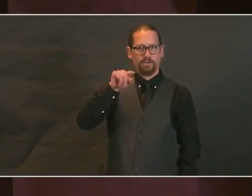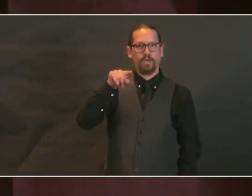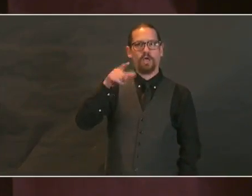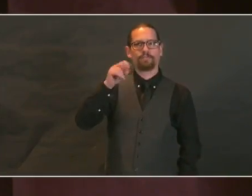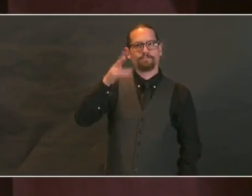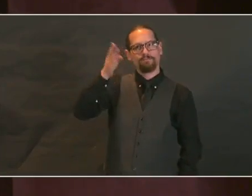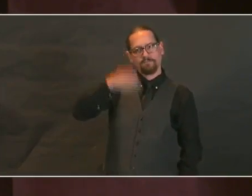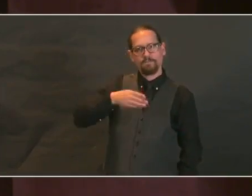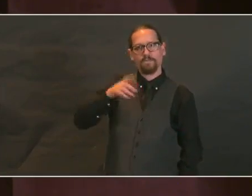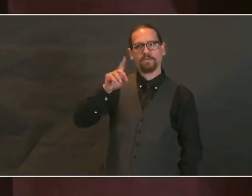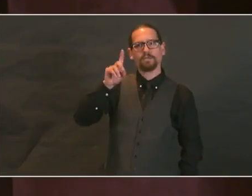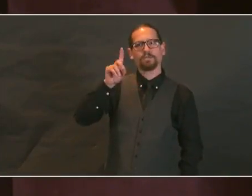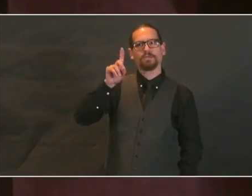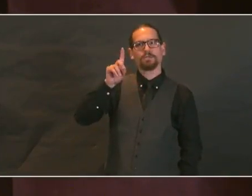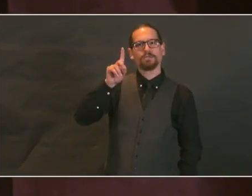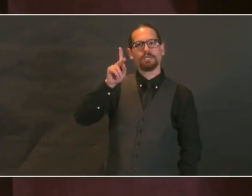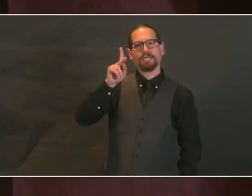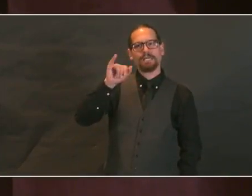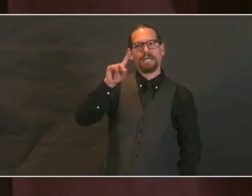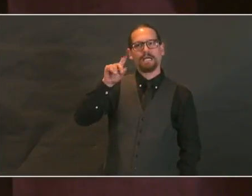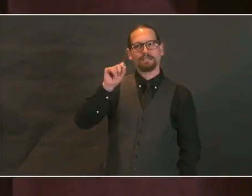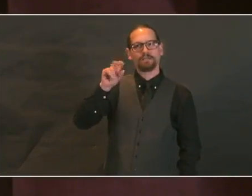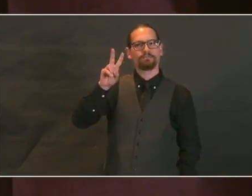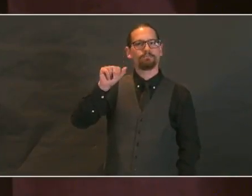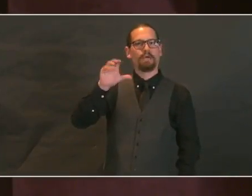FOR KIDS AT COVID GOT I GOV